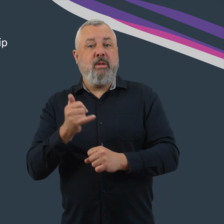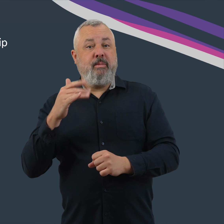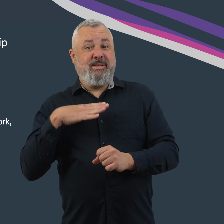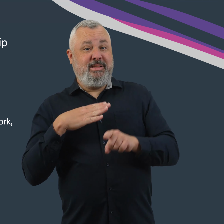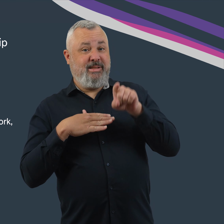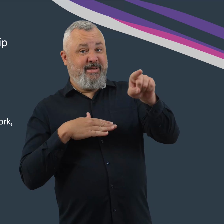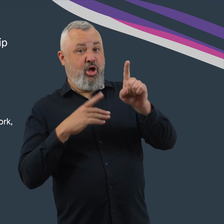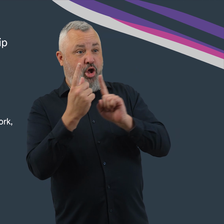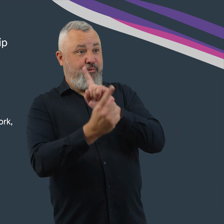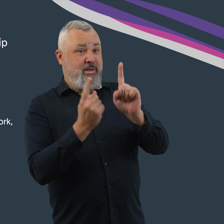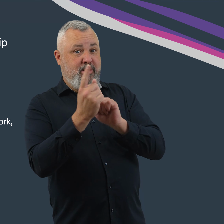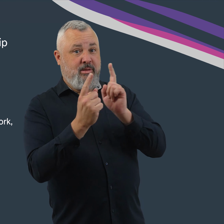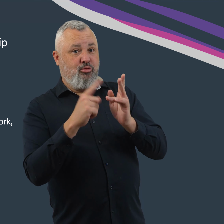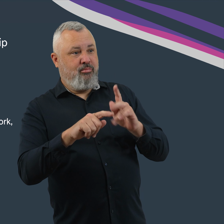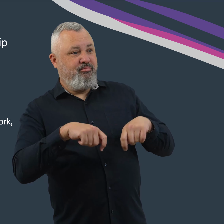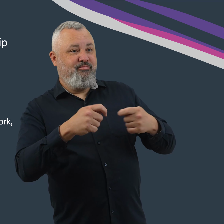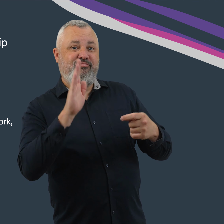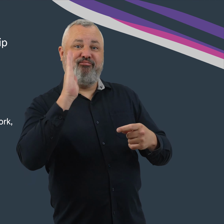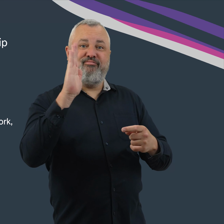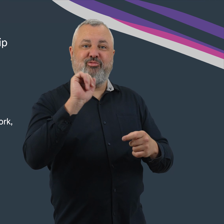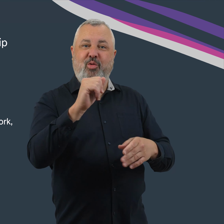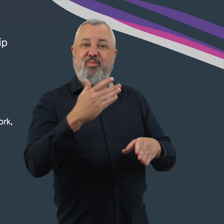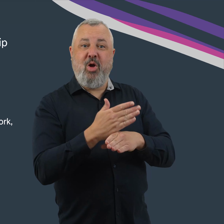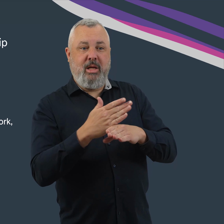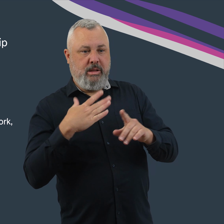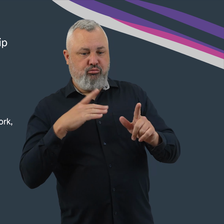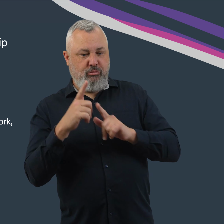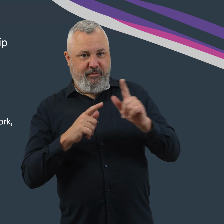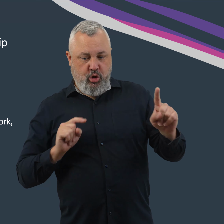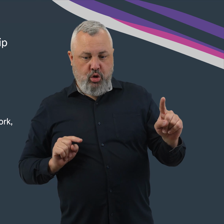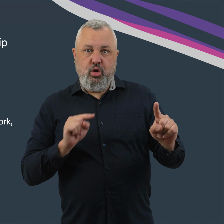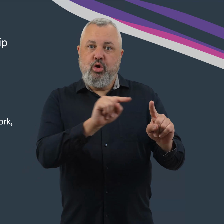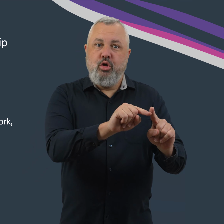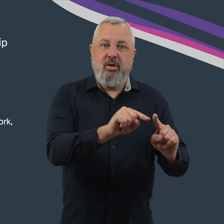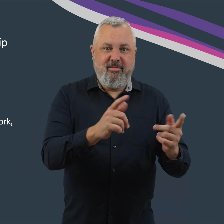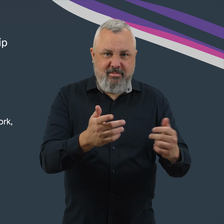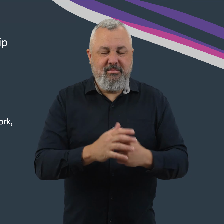travel to conferences to present work,